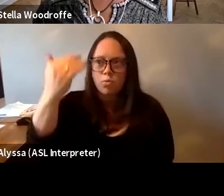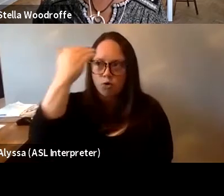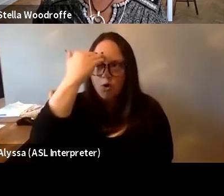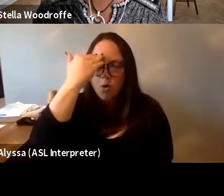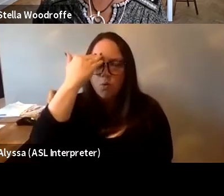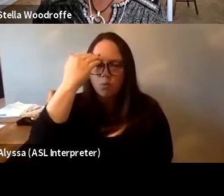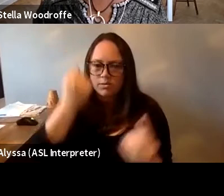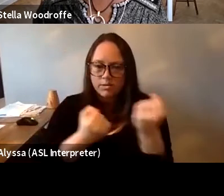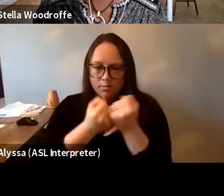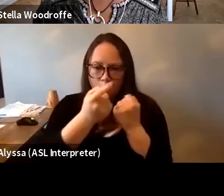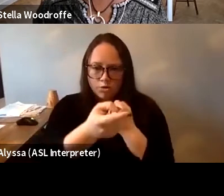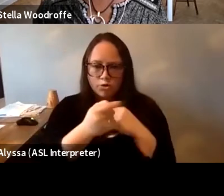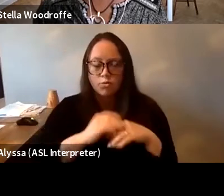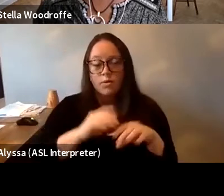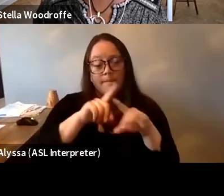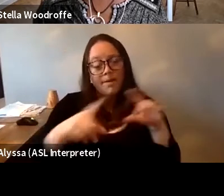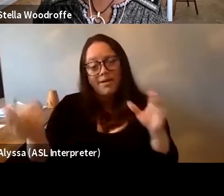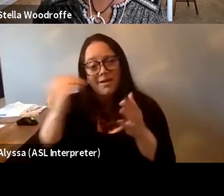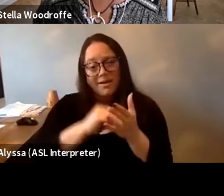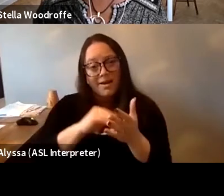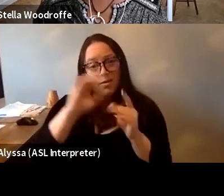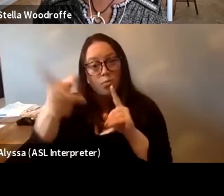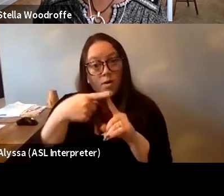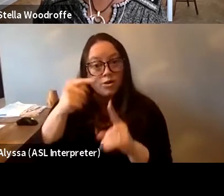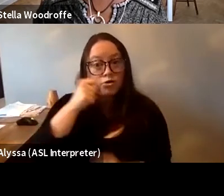again, when you're a teenager, and you're trying to fit in, you